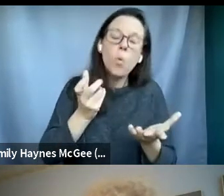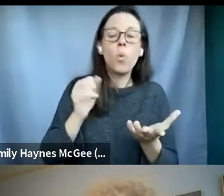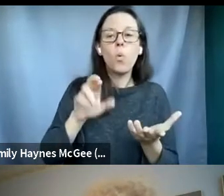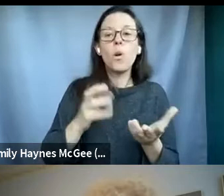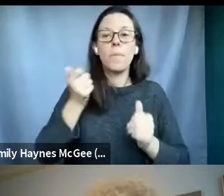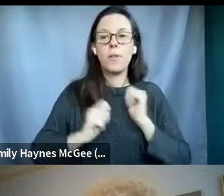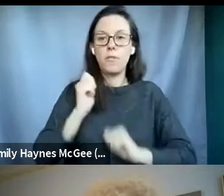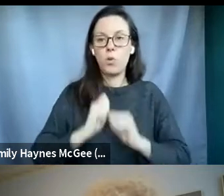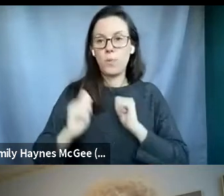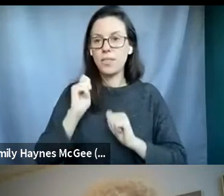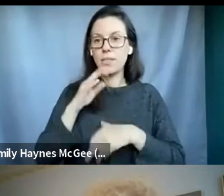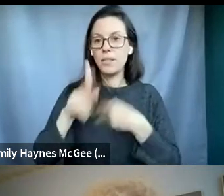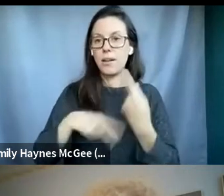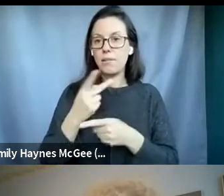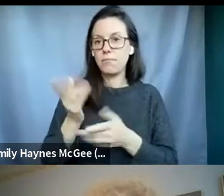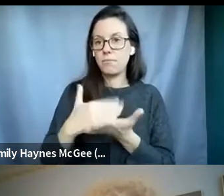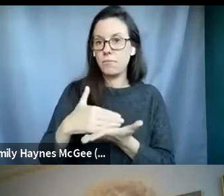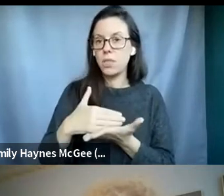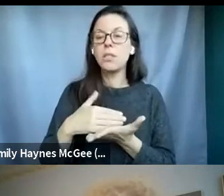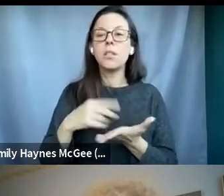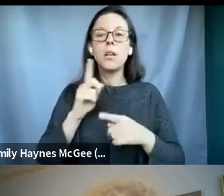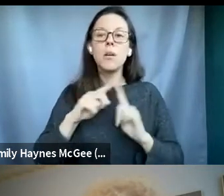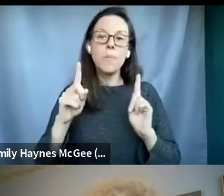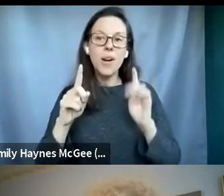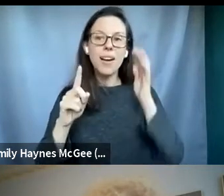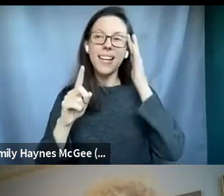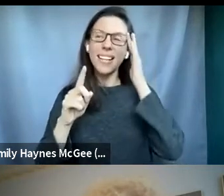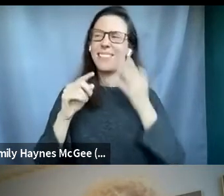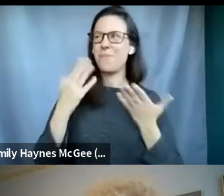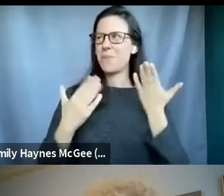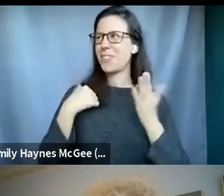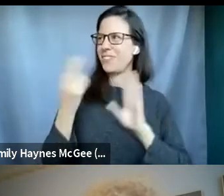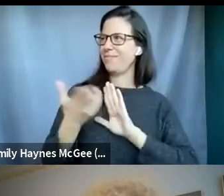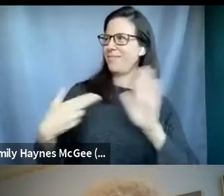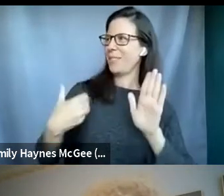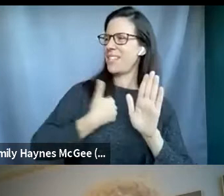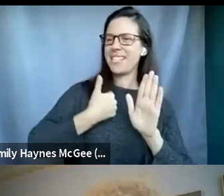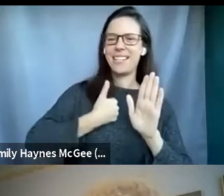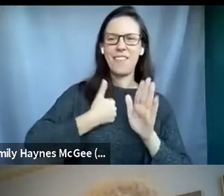But we like to work with folks who don't necessarily consider themselves artists, cultural organizers,